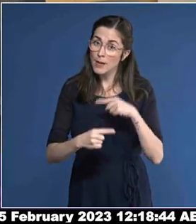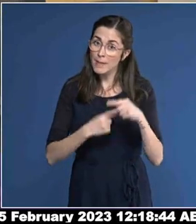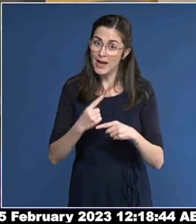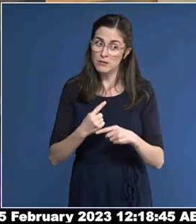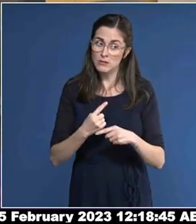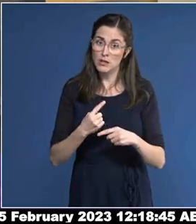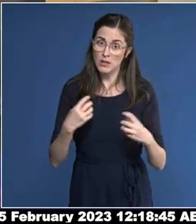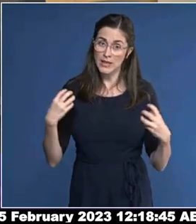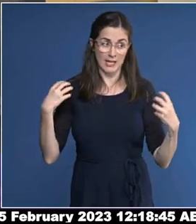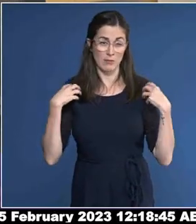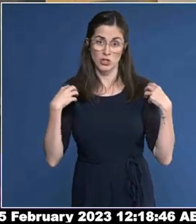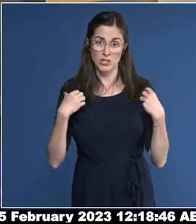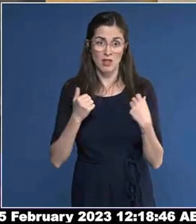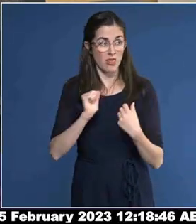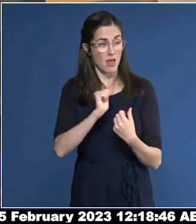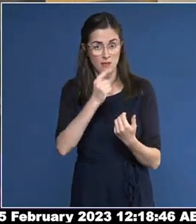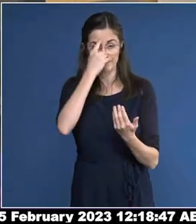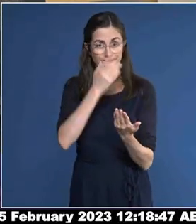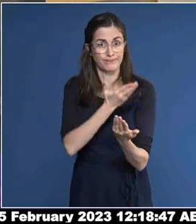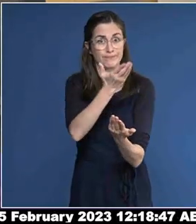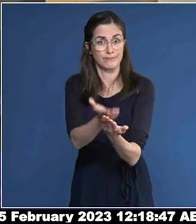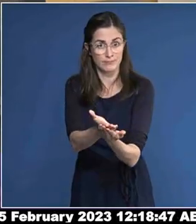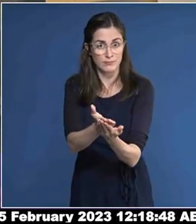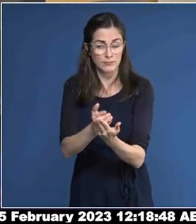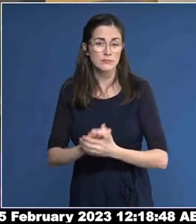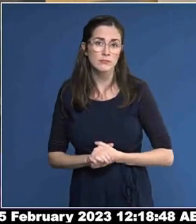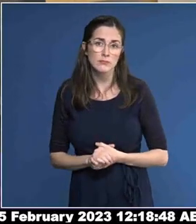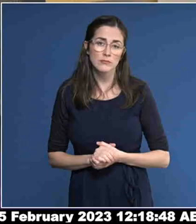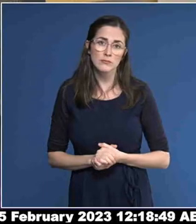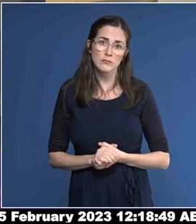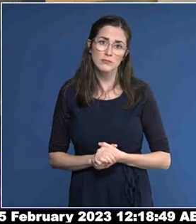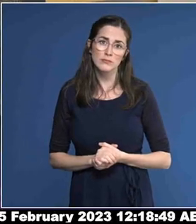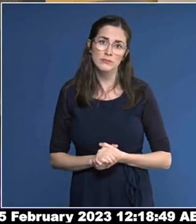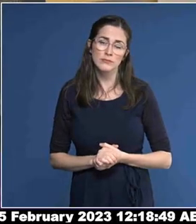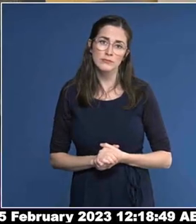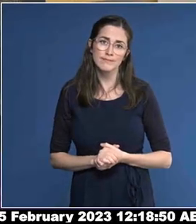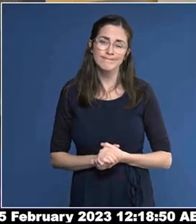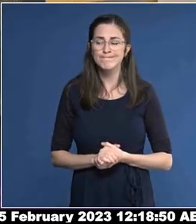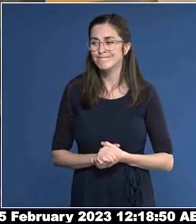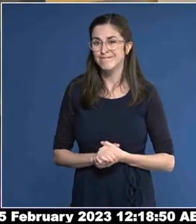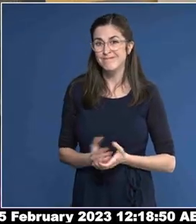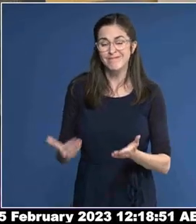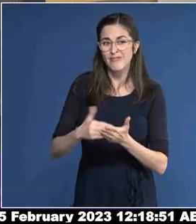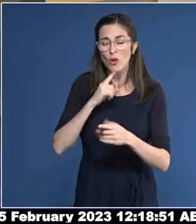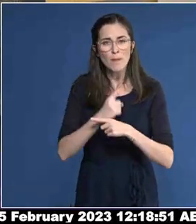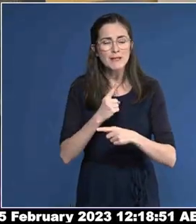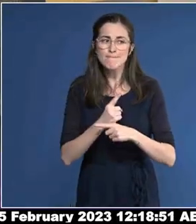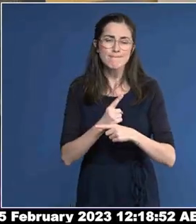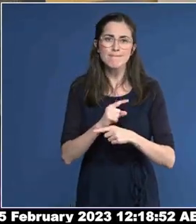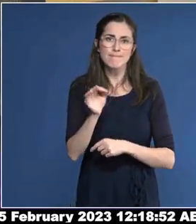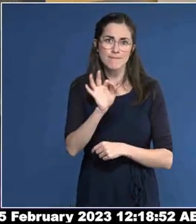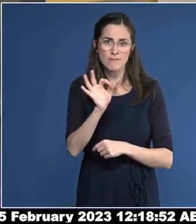finding? MS TOOHEY: Look, no, other than the organisation agrees with those findings.